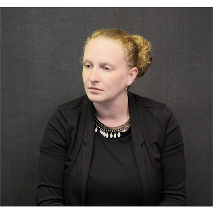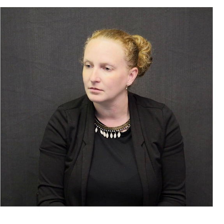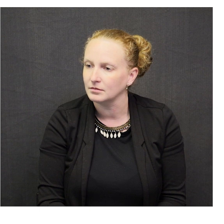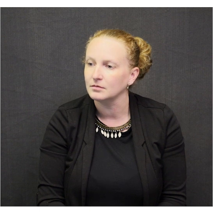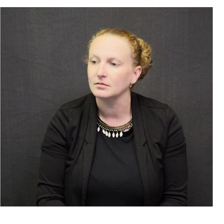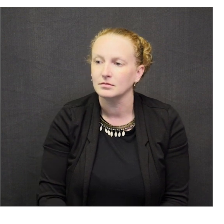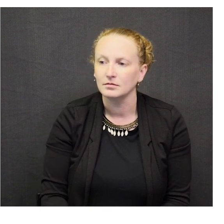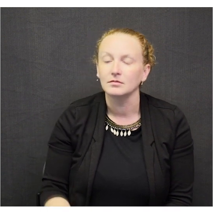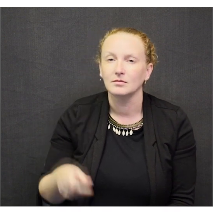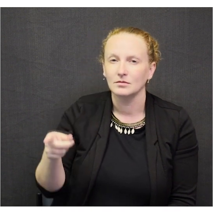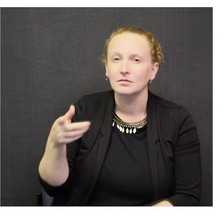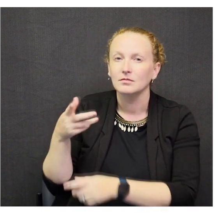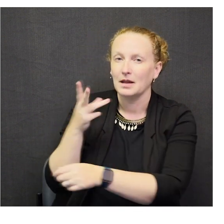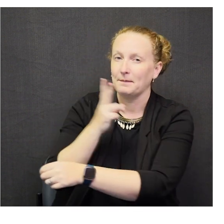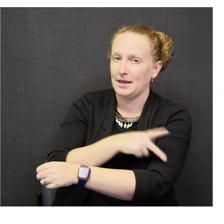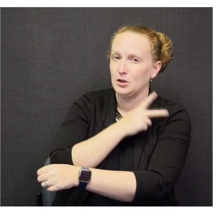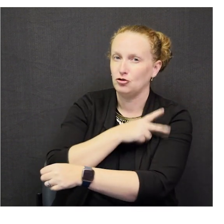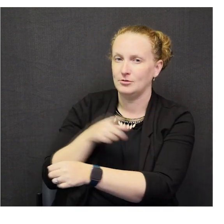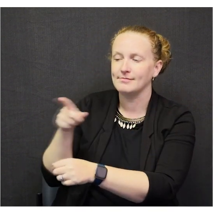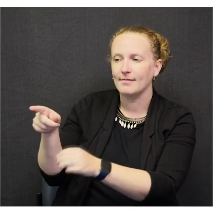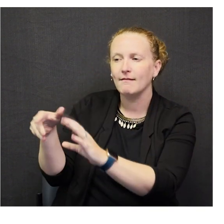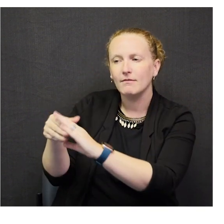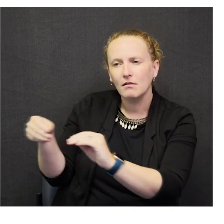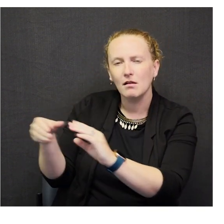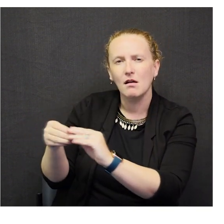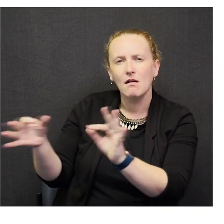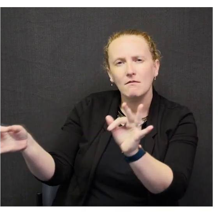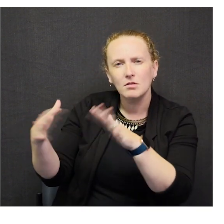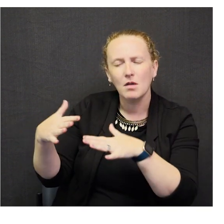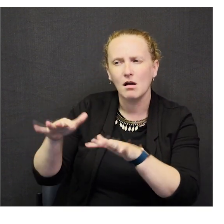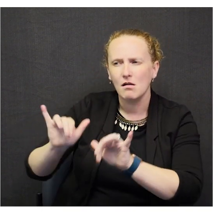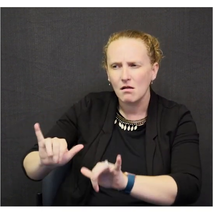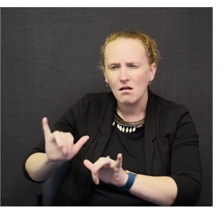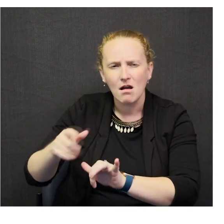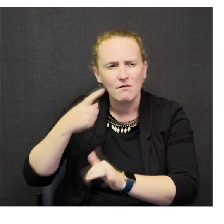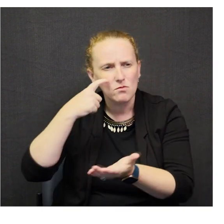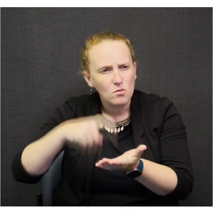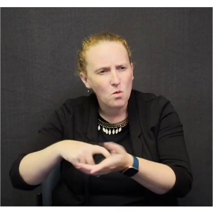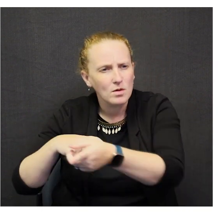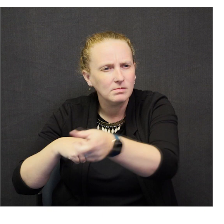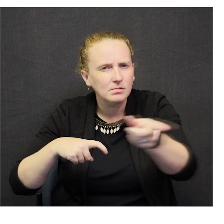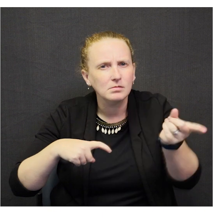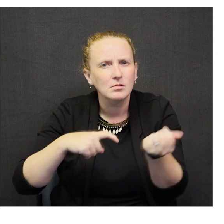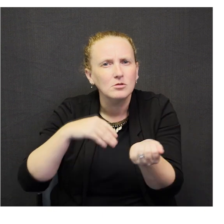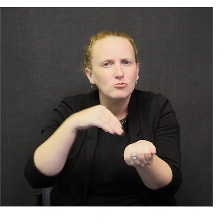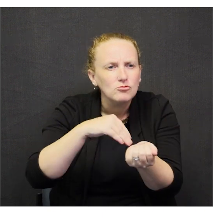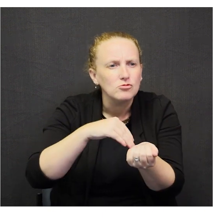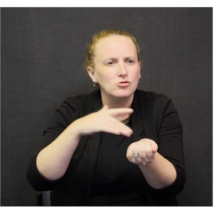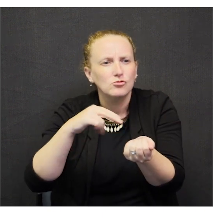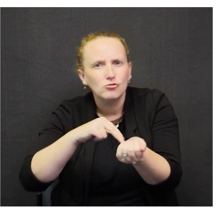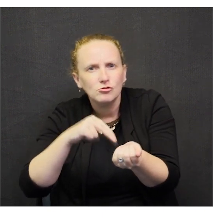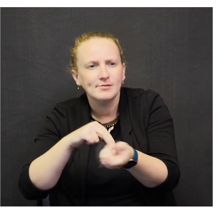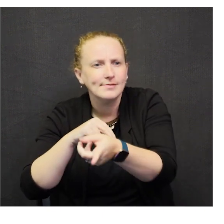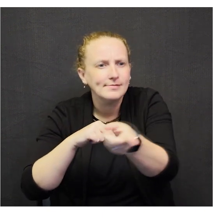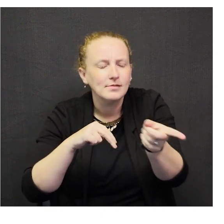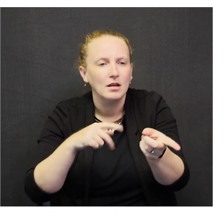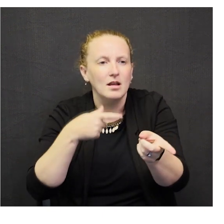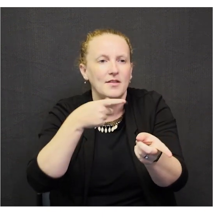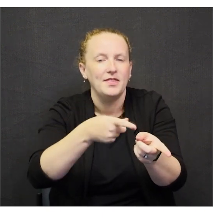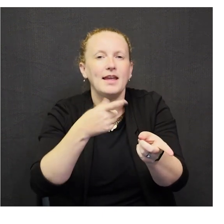the providers. Some providers who were known for being brusque or all business for being